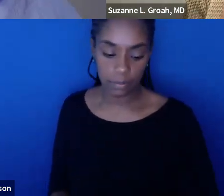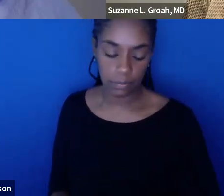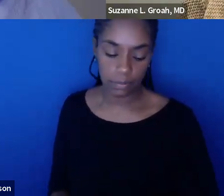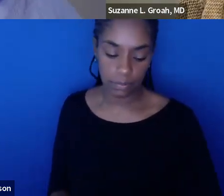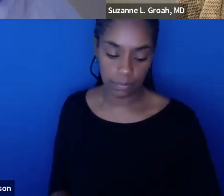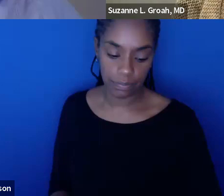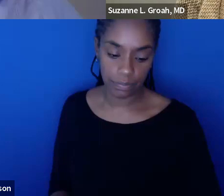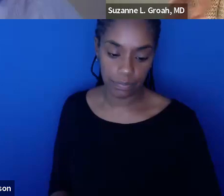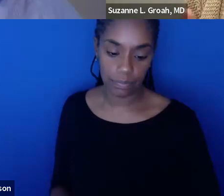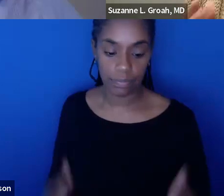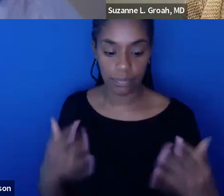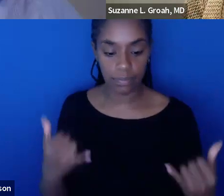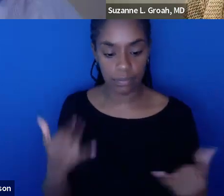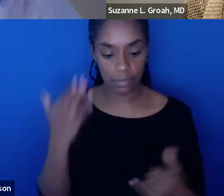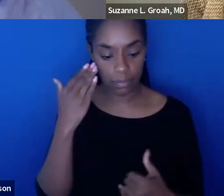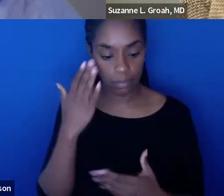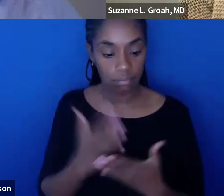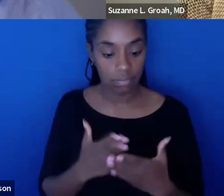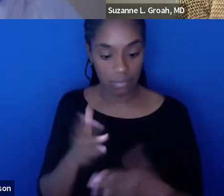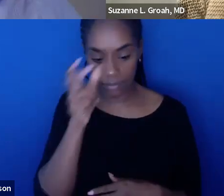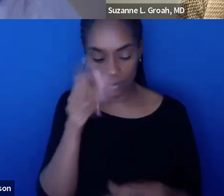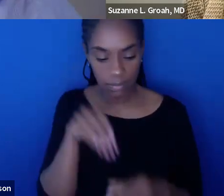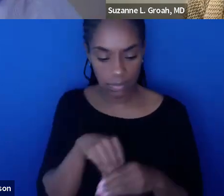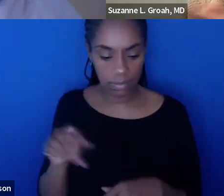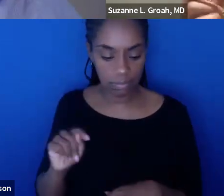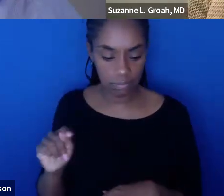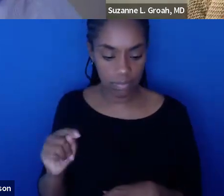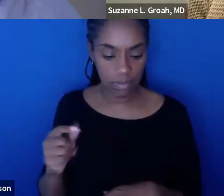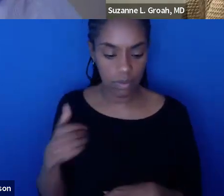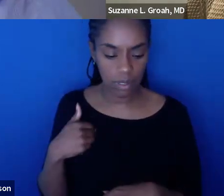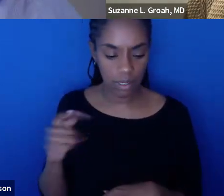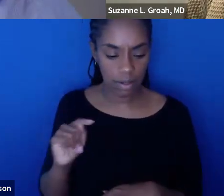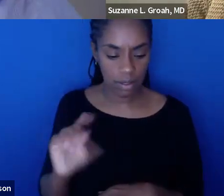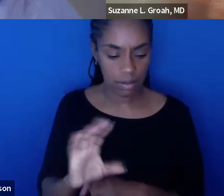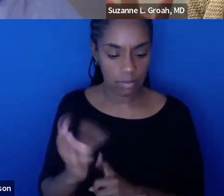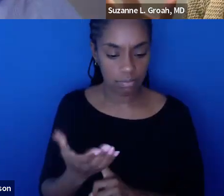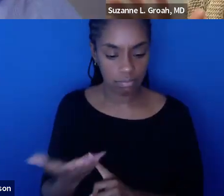But now we know there are bugs in the urine. And now we have this urine culture that preferentially grows E. coli